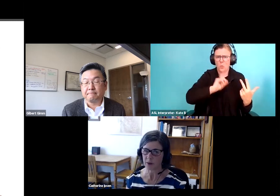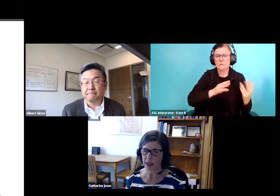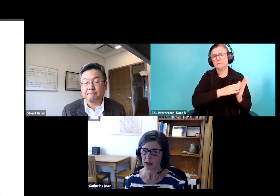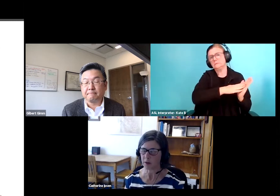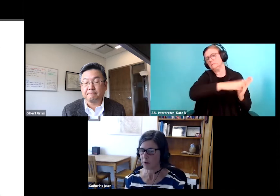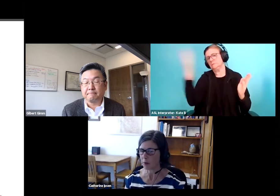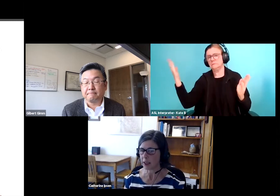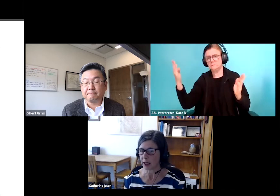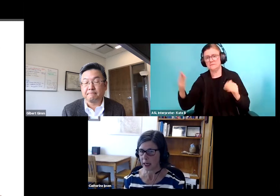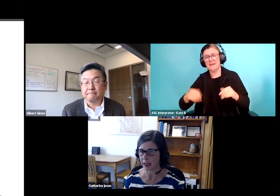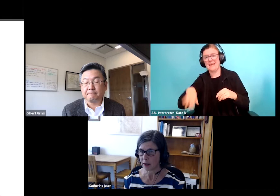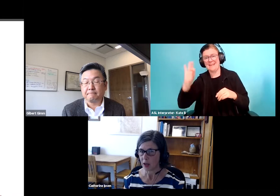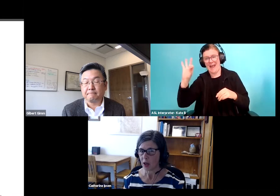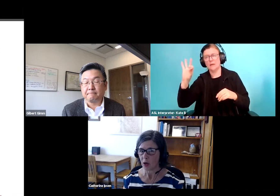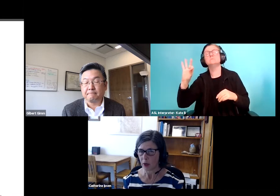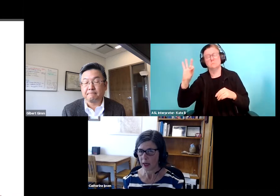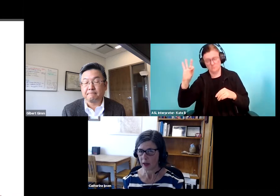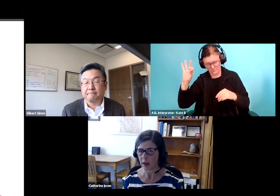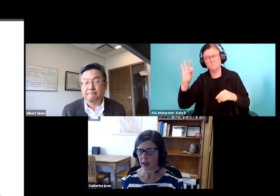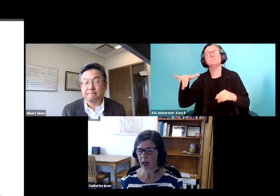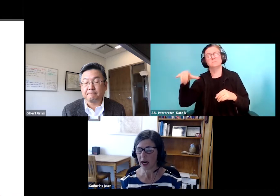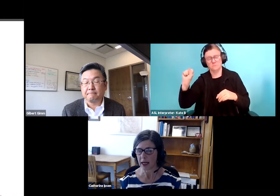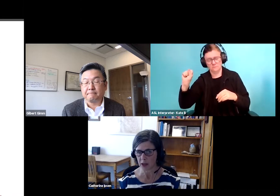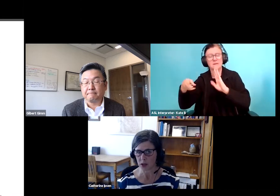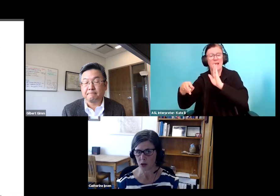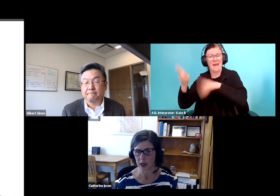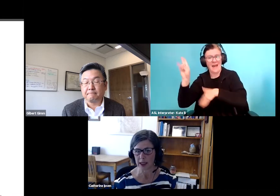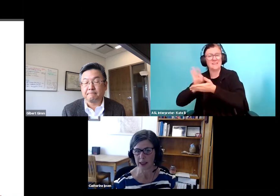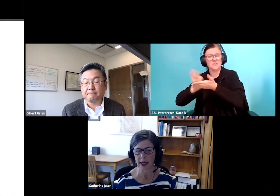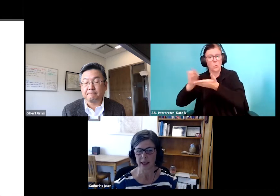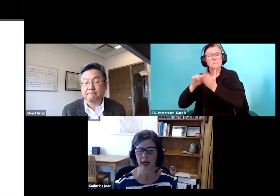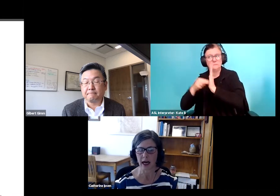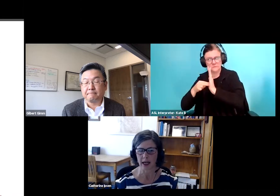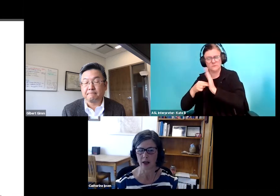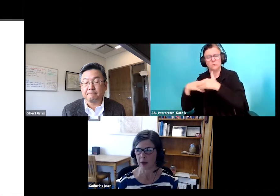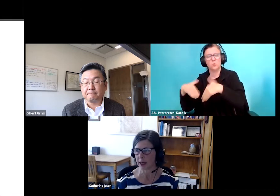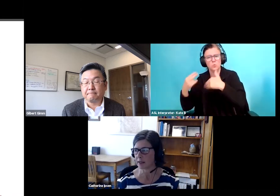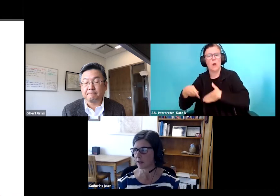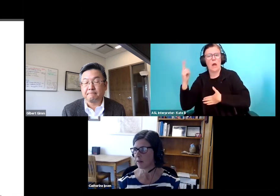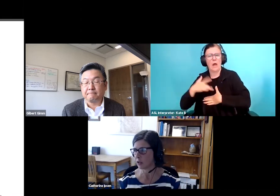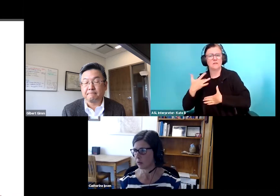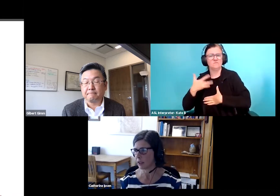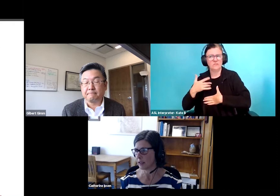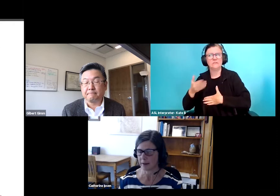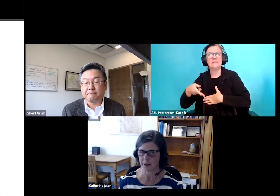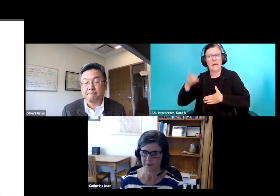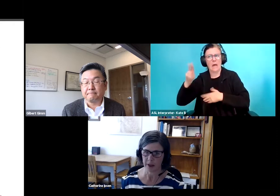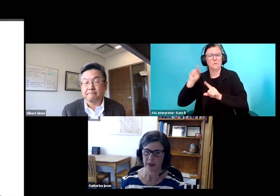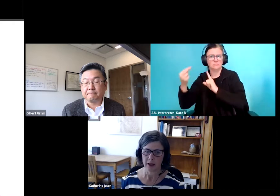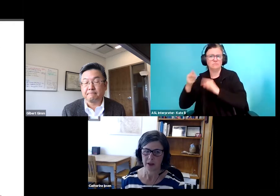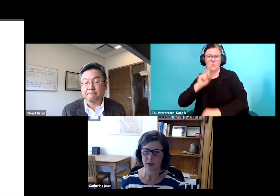range from three to nine where a higher score indicates a higher rate of loneliness. So i